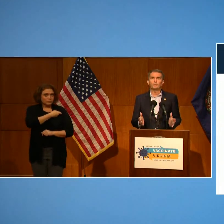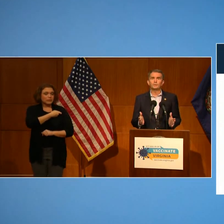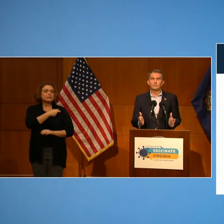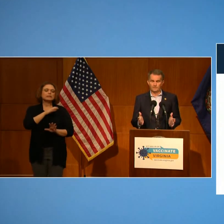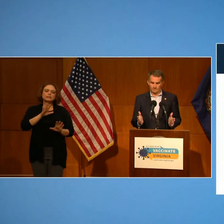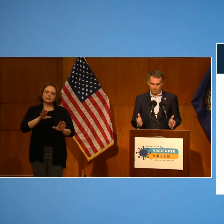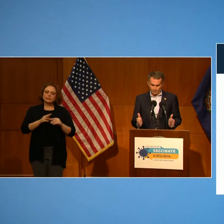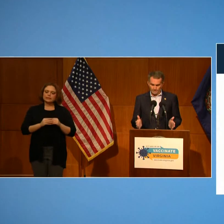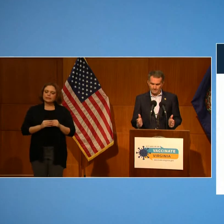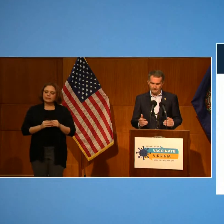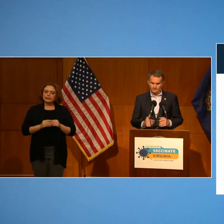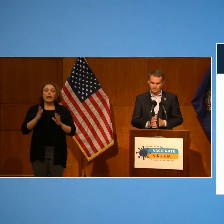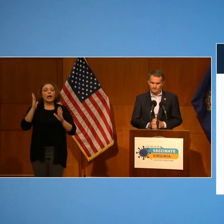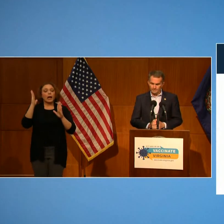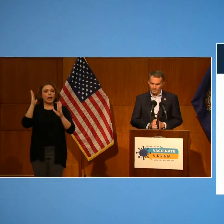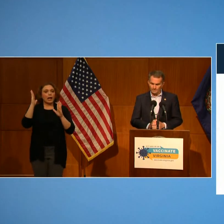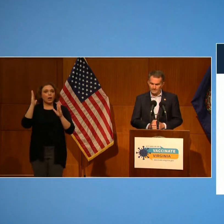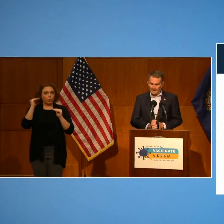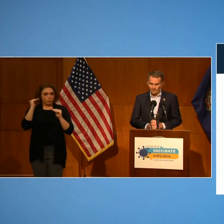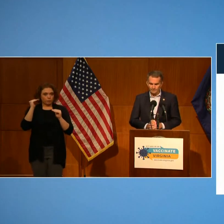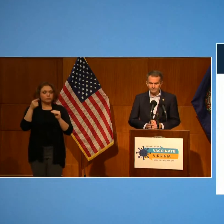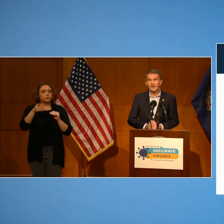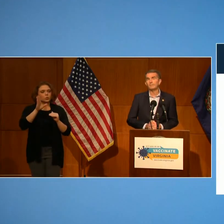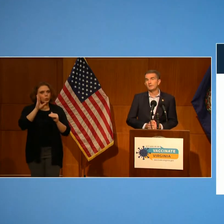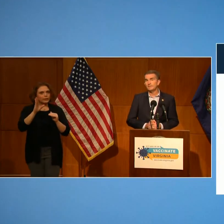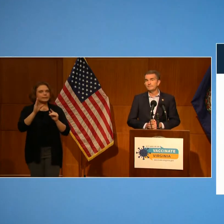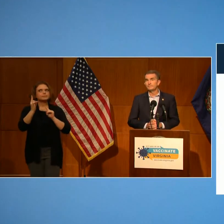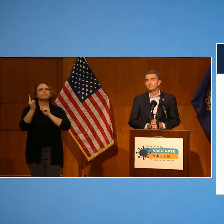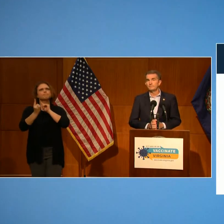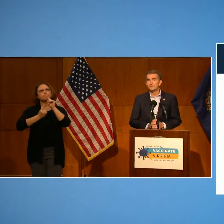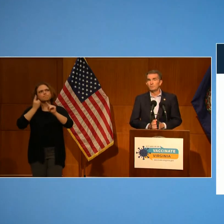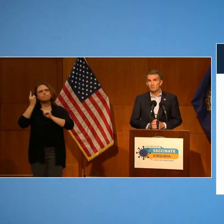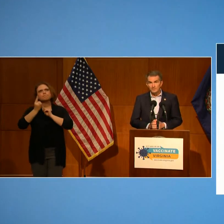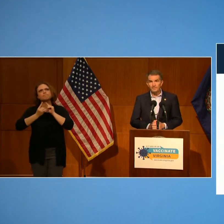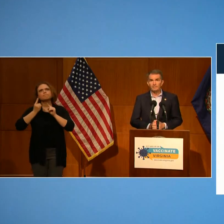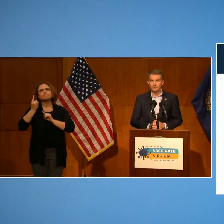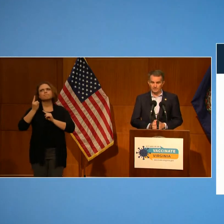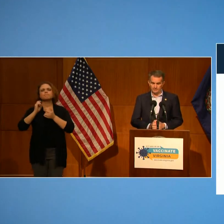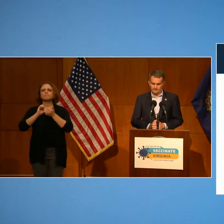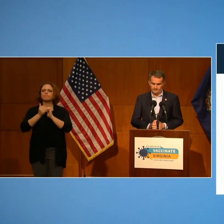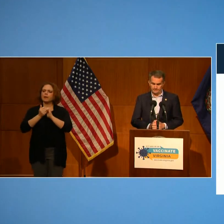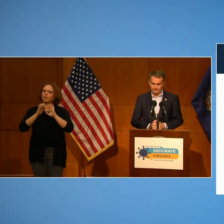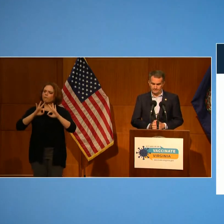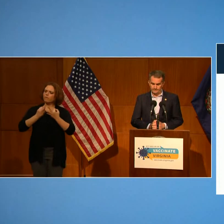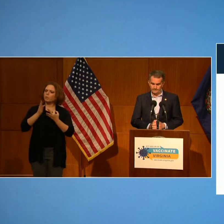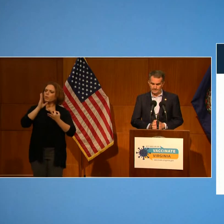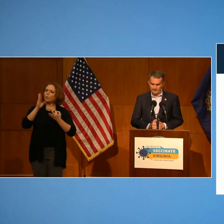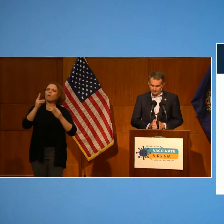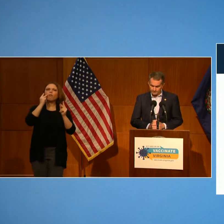YOU STILL DON'T WANT THE SHOT. AND I HOPE. YOU GIVE SOME